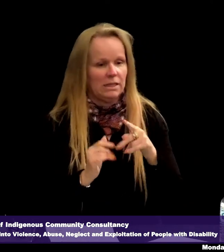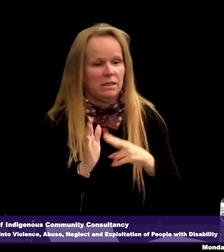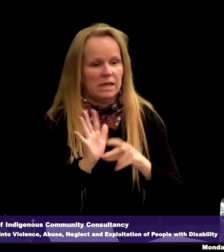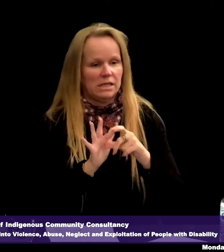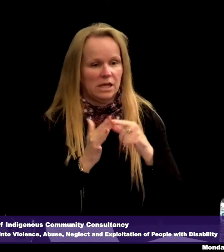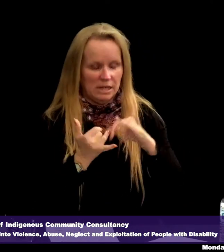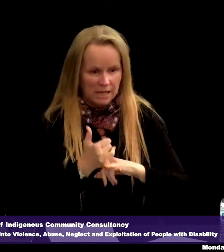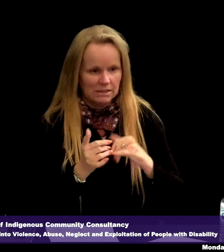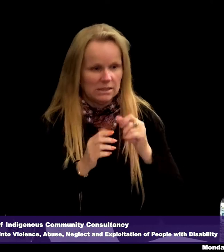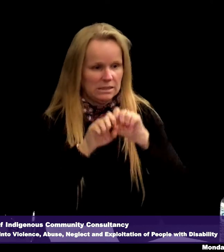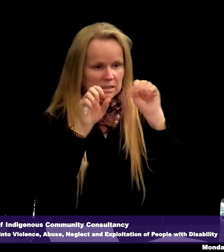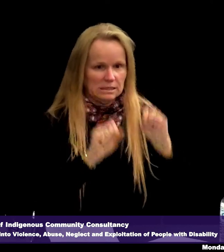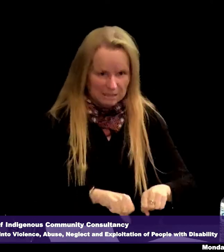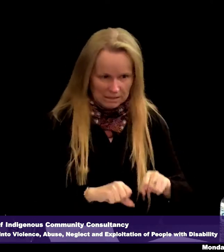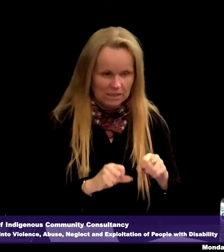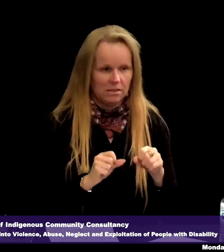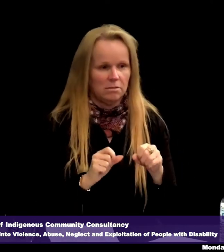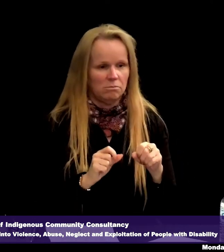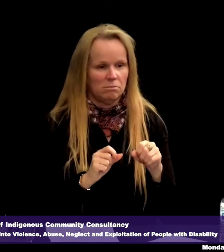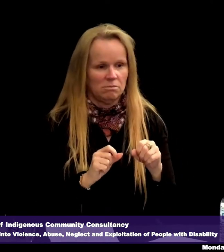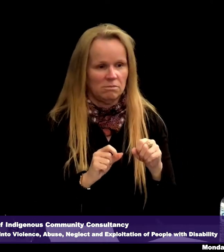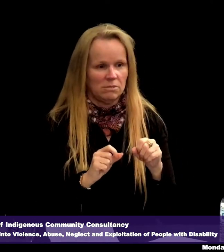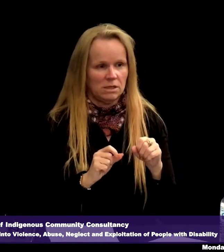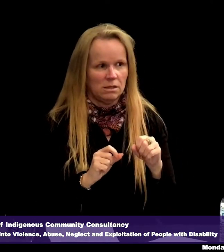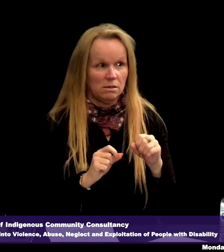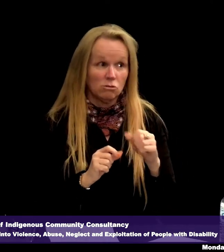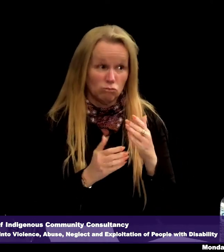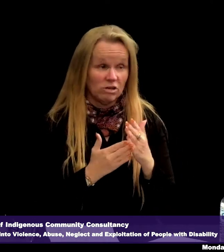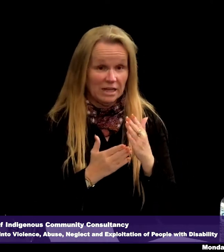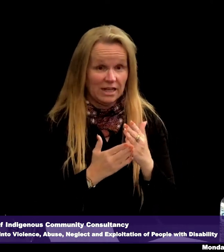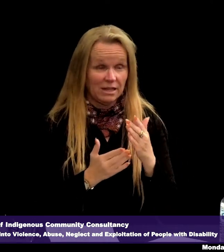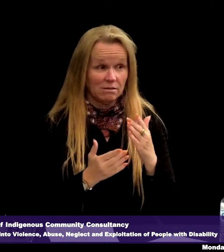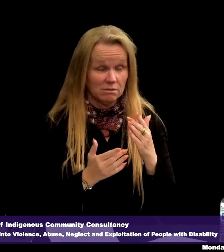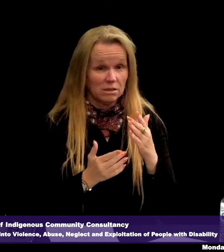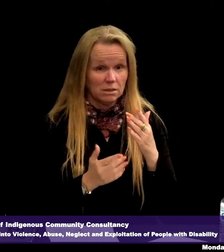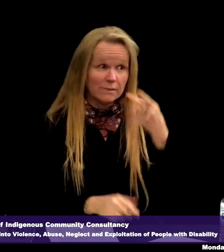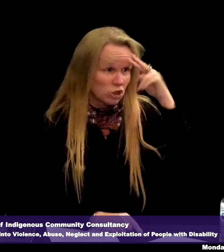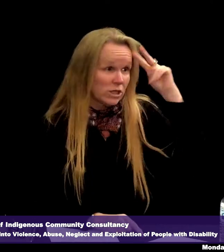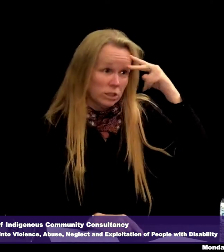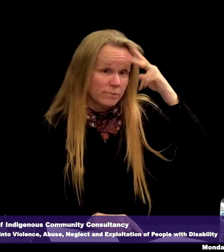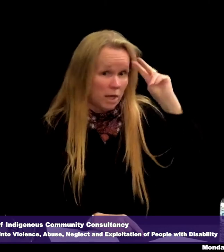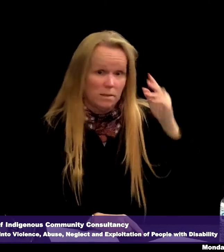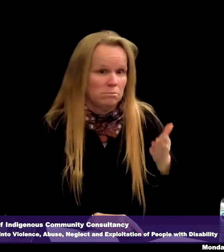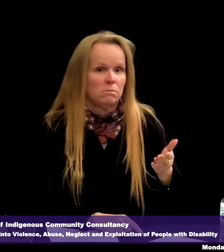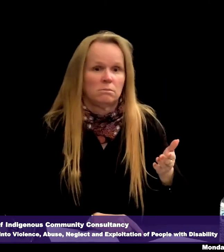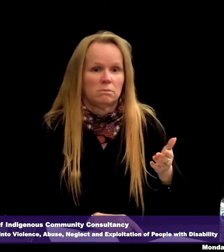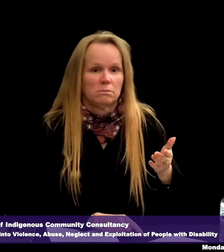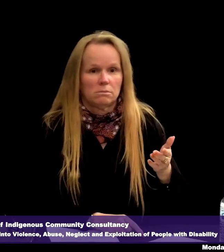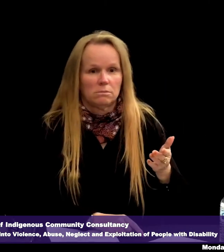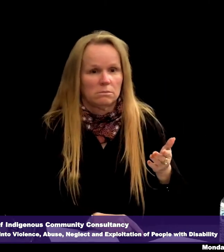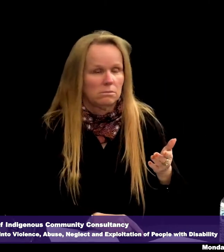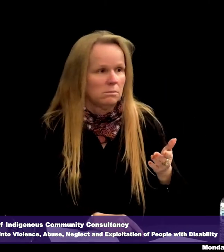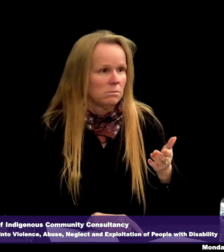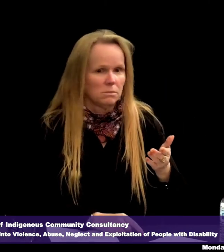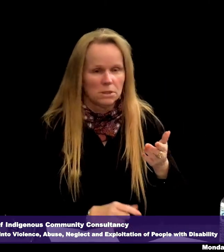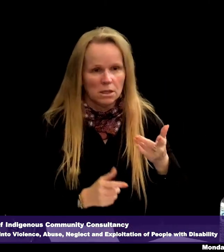And, unfortunately, the NDIS system as it currently stands keeps changing its mind and